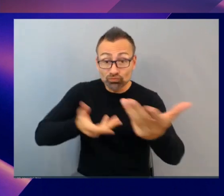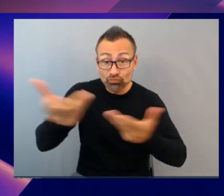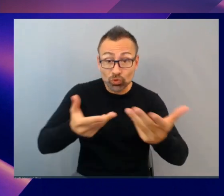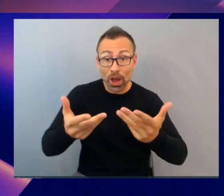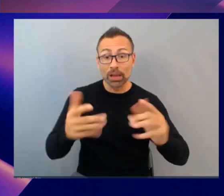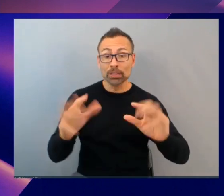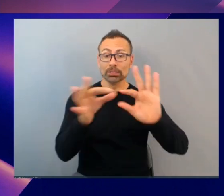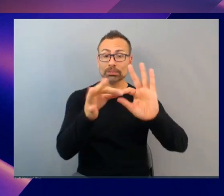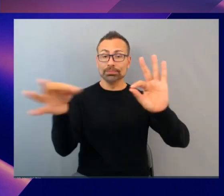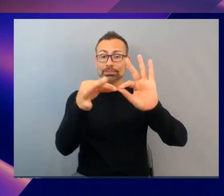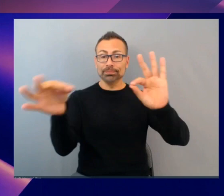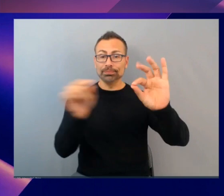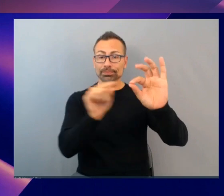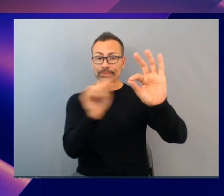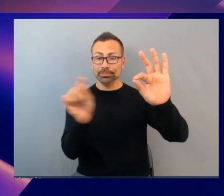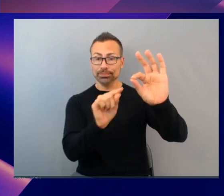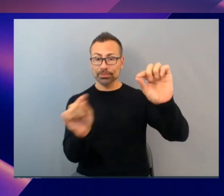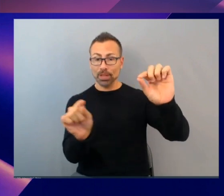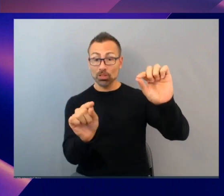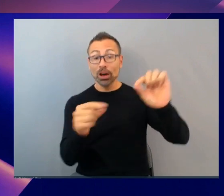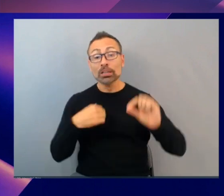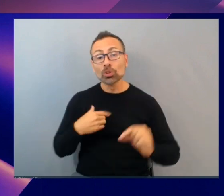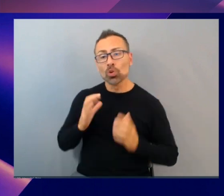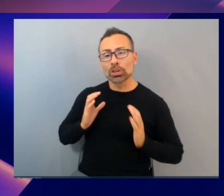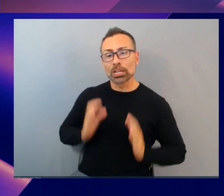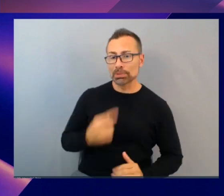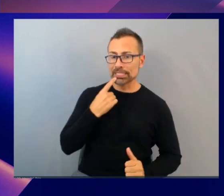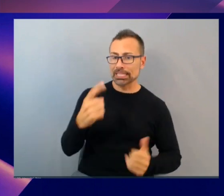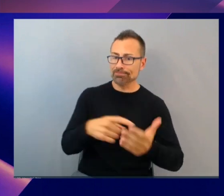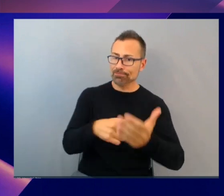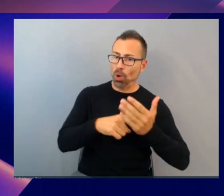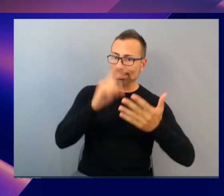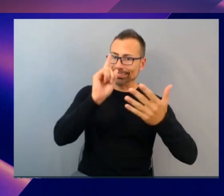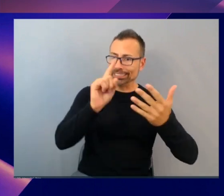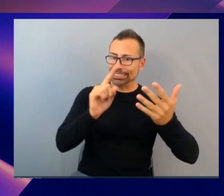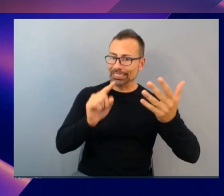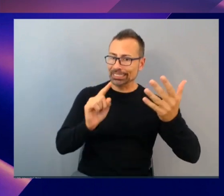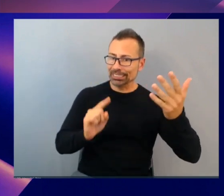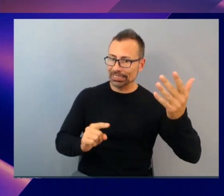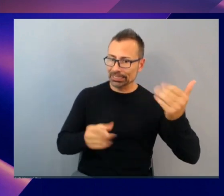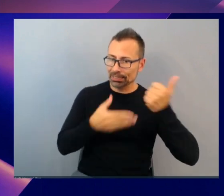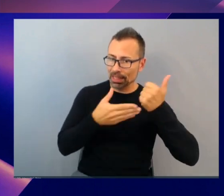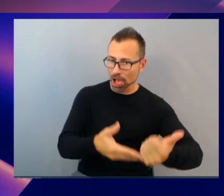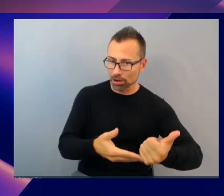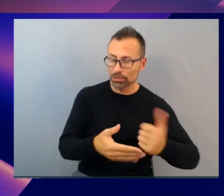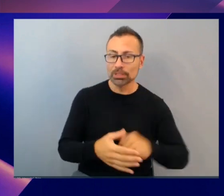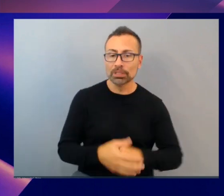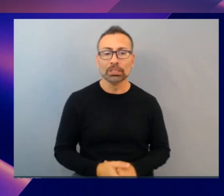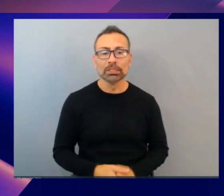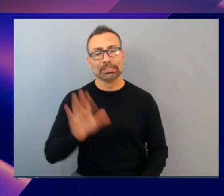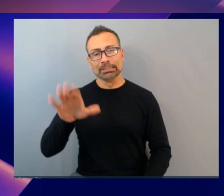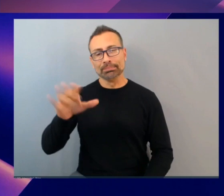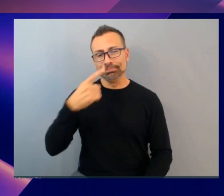the customer sends the requirements, what they want you to help solving. Okay, and I'm gonna interrupt you real quick, if that's okay.